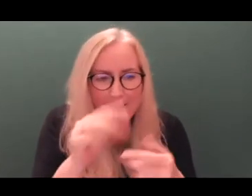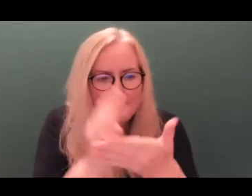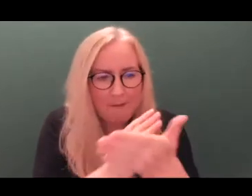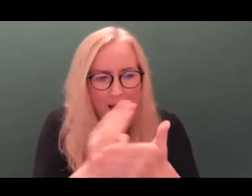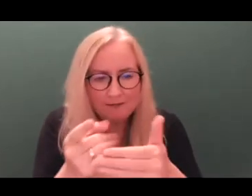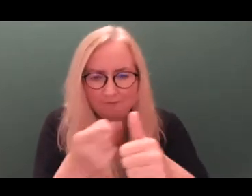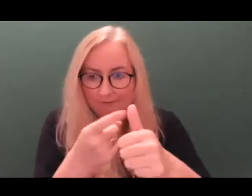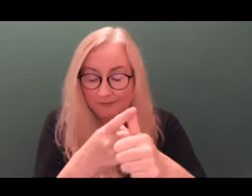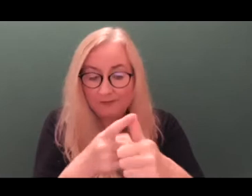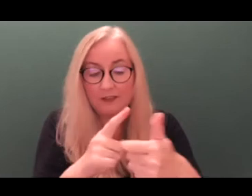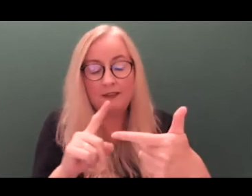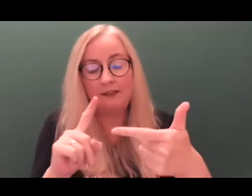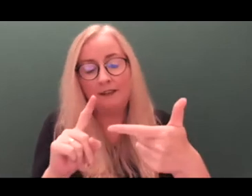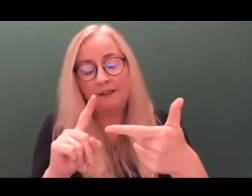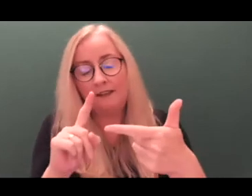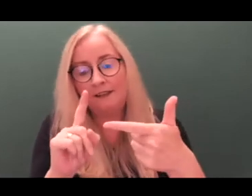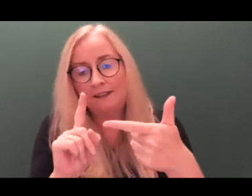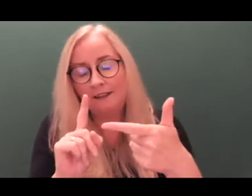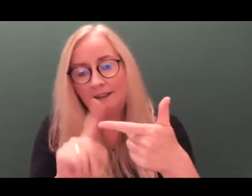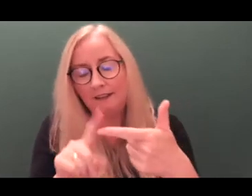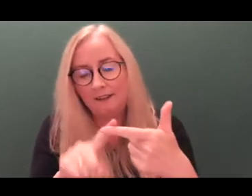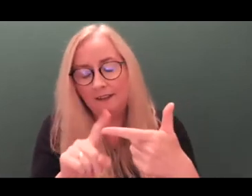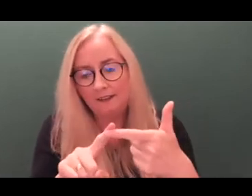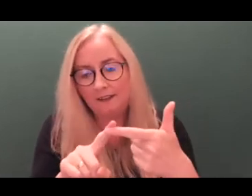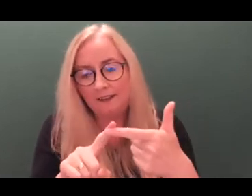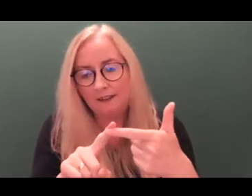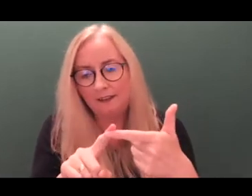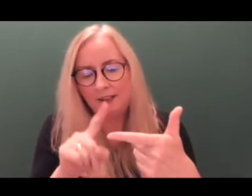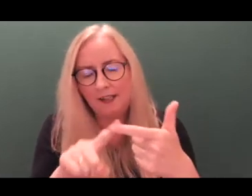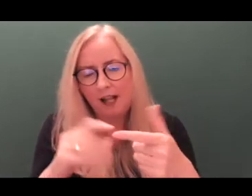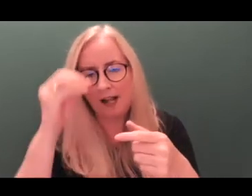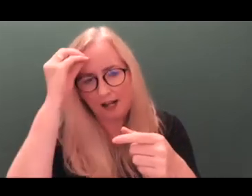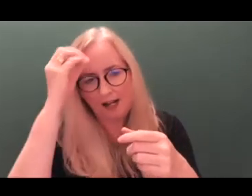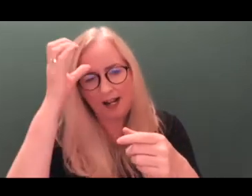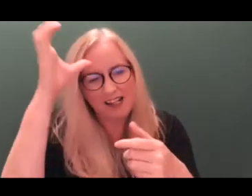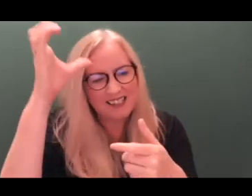The second one then be the whole concept of will and preference. And